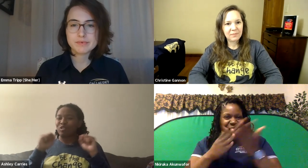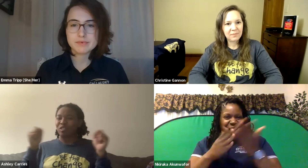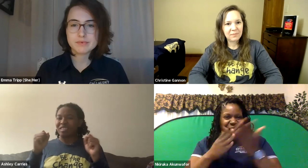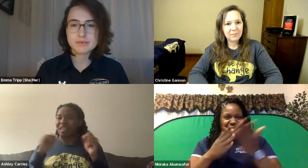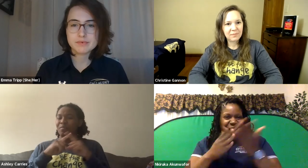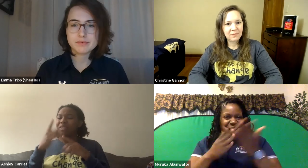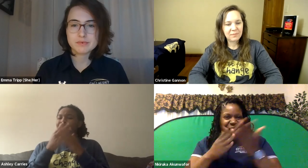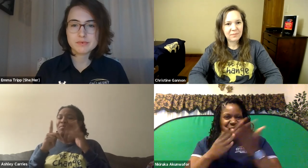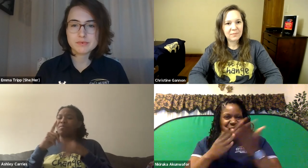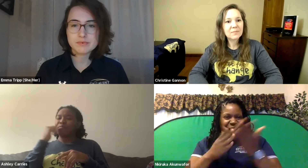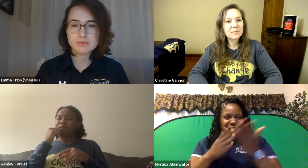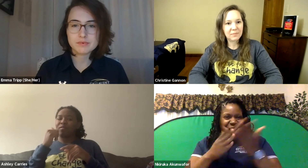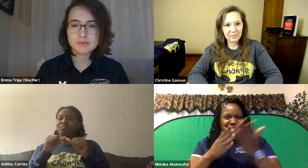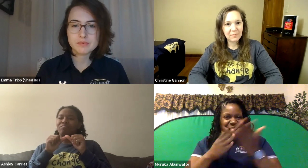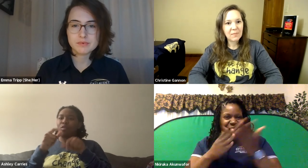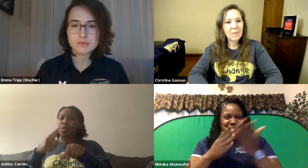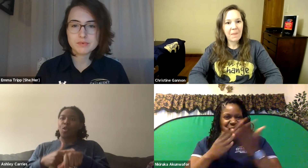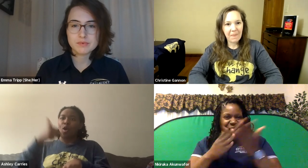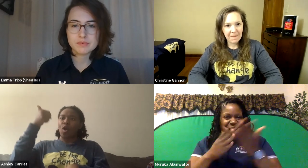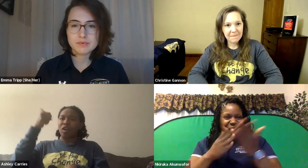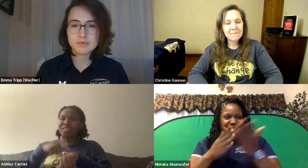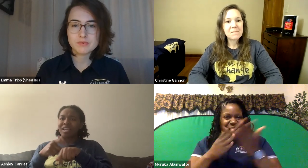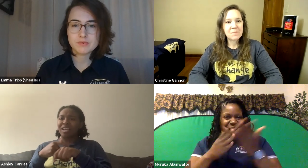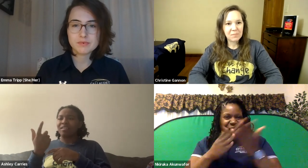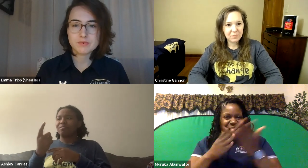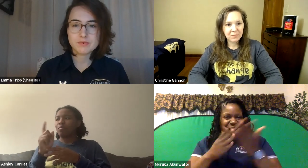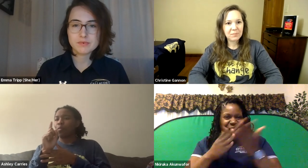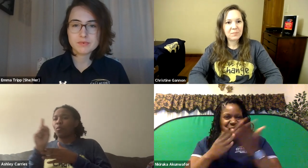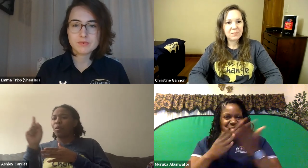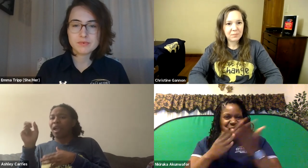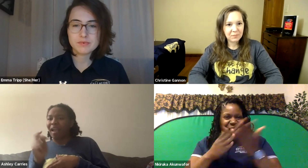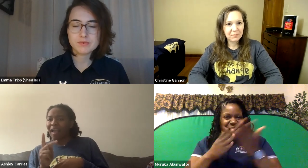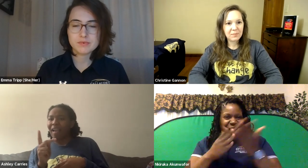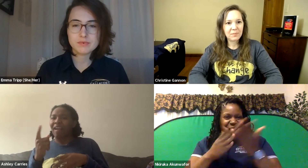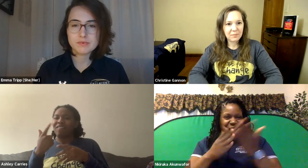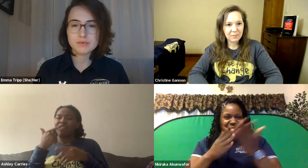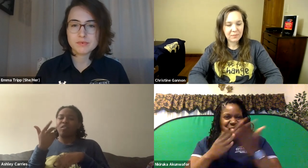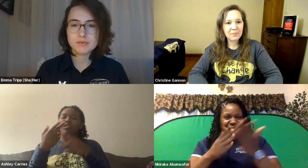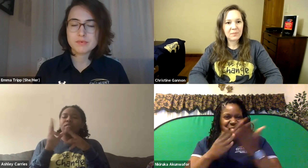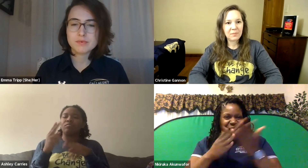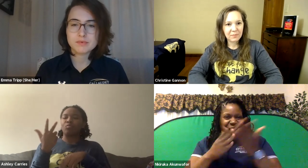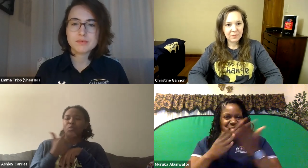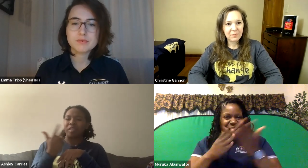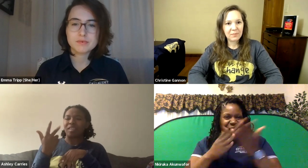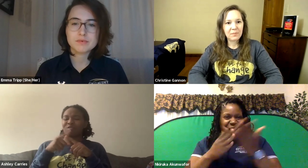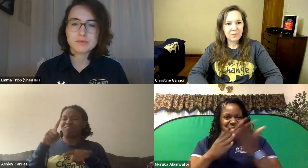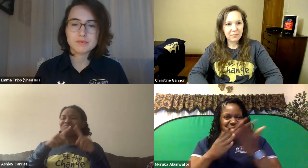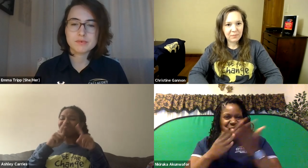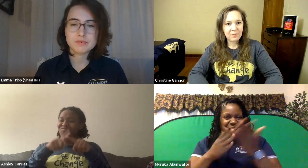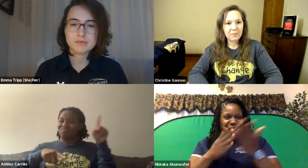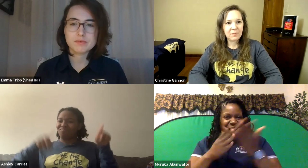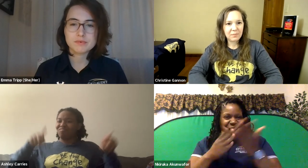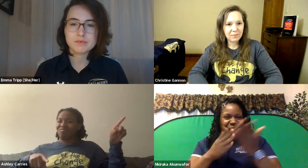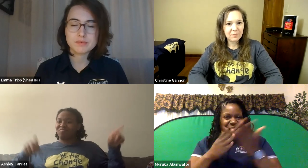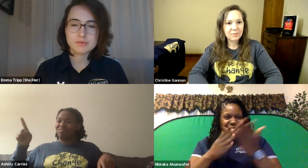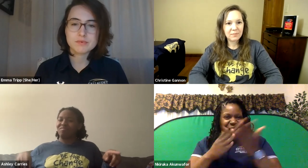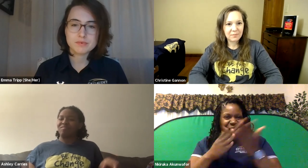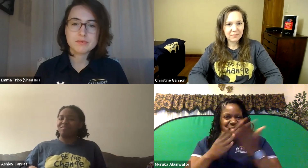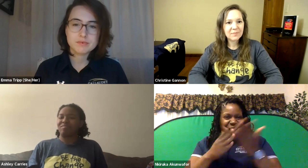But some periods last a really long time. It could be 1 1/2 weeks long or 3 days long. There's a lot of variety.